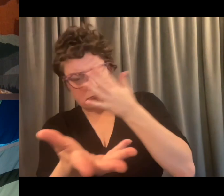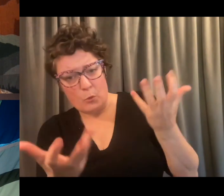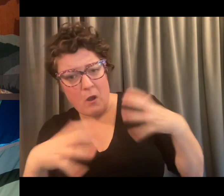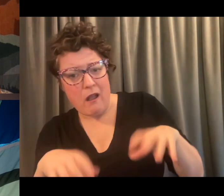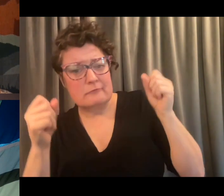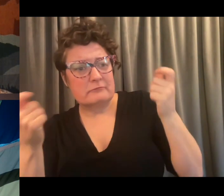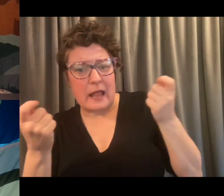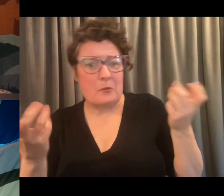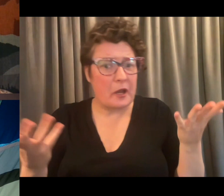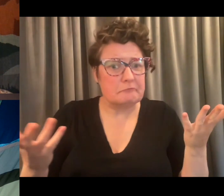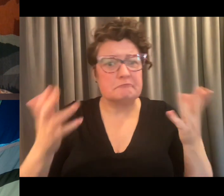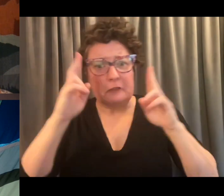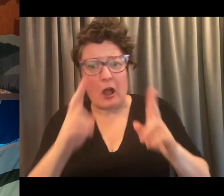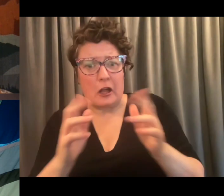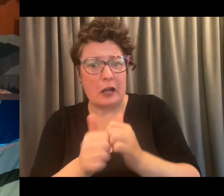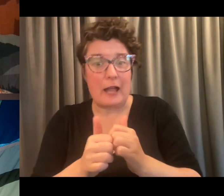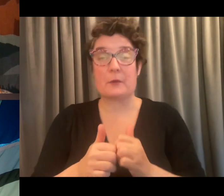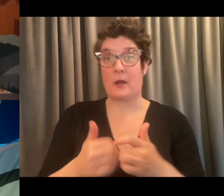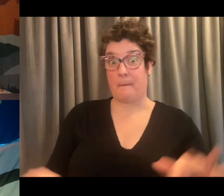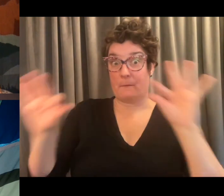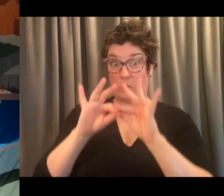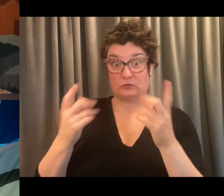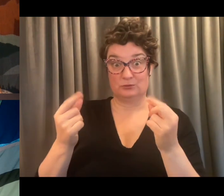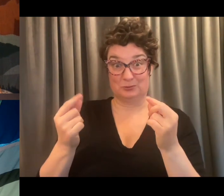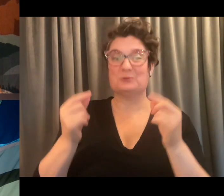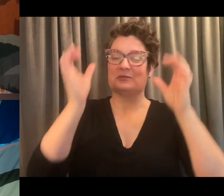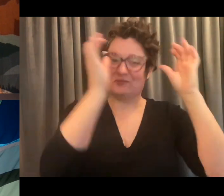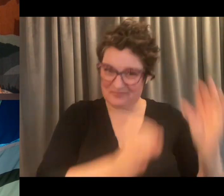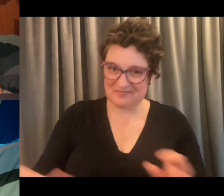And The main thing to do for Shavuot is stay up all night and study. That's the tradition.